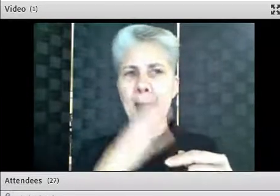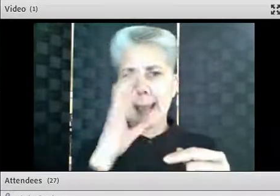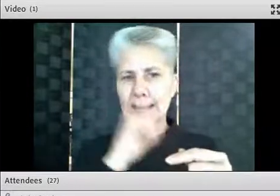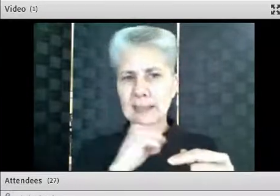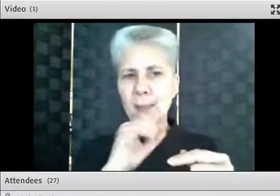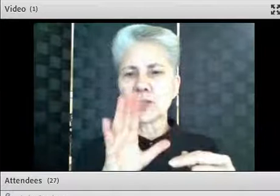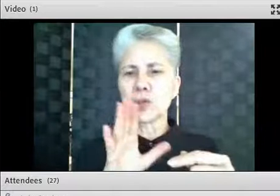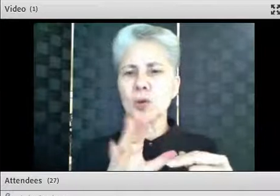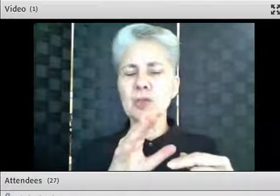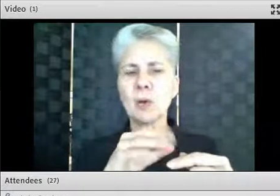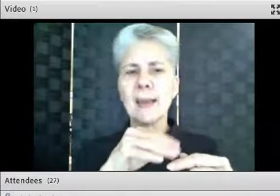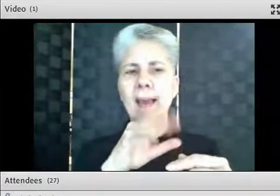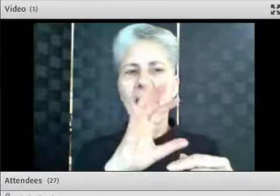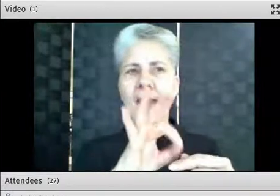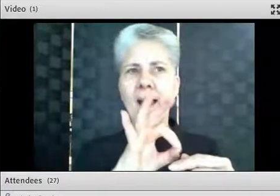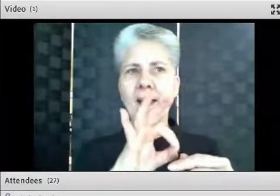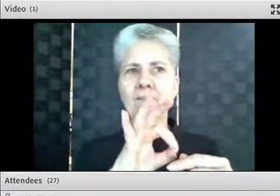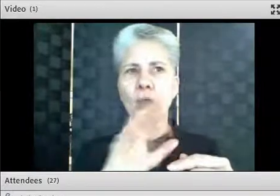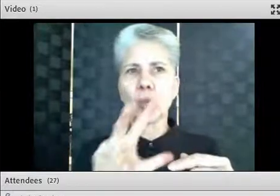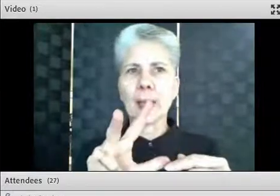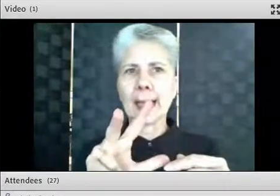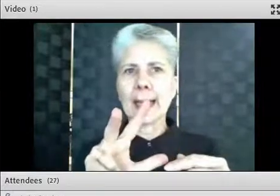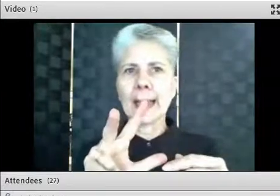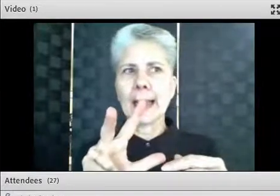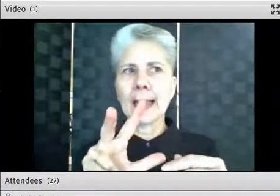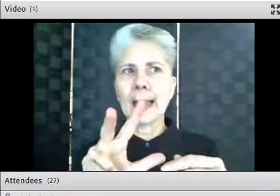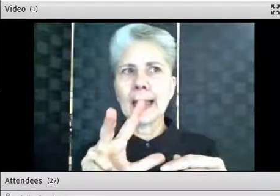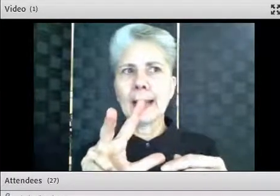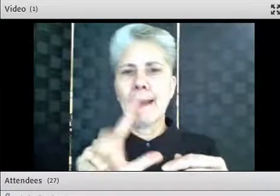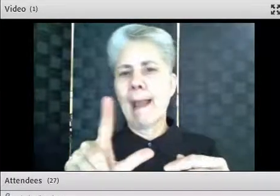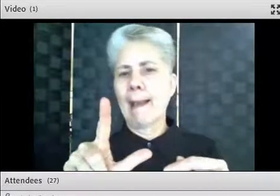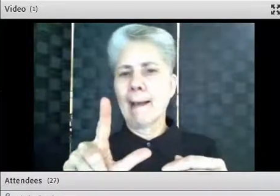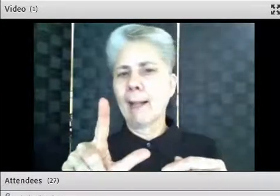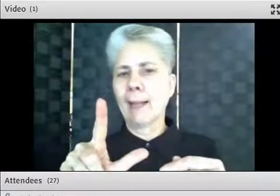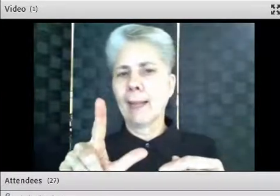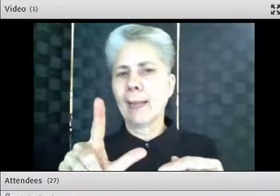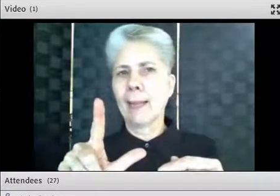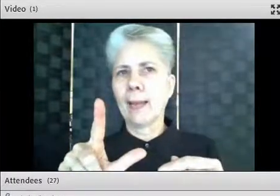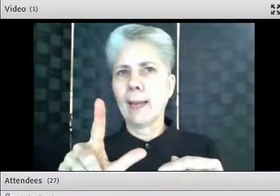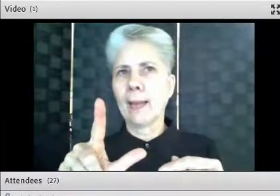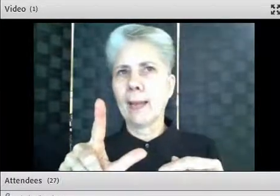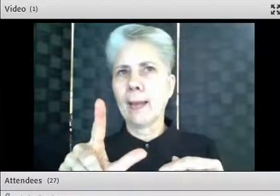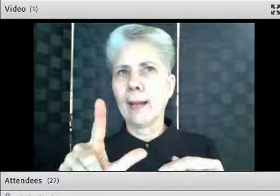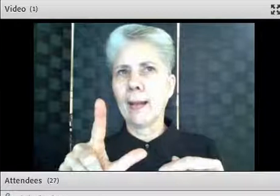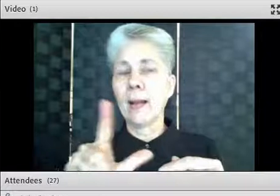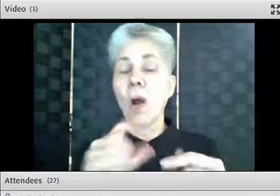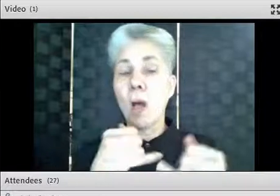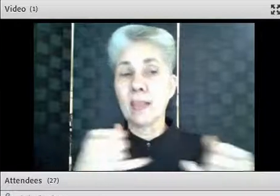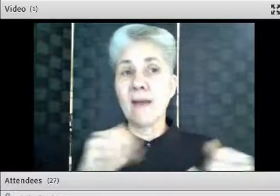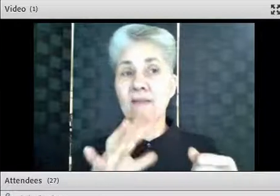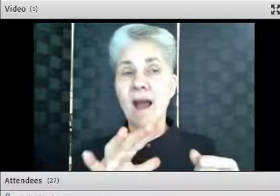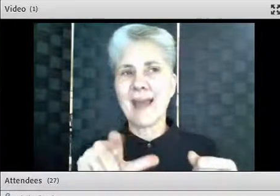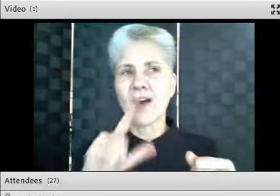yours would be F3, then L... So on line five, L is five, right,